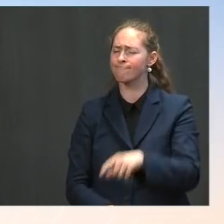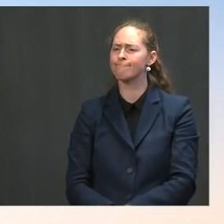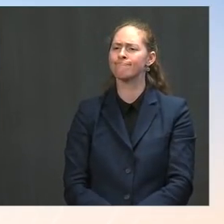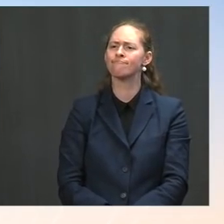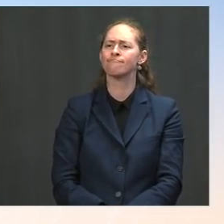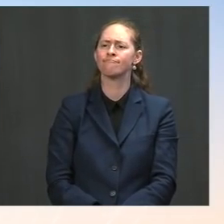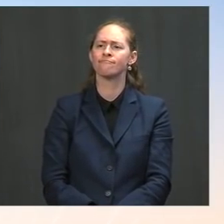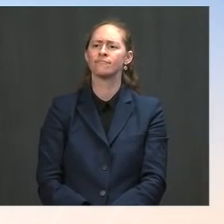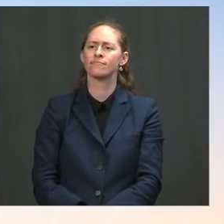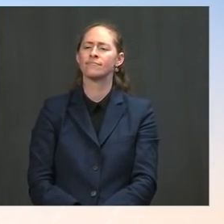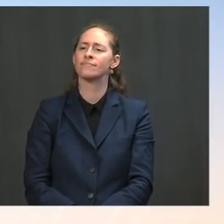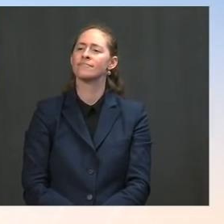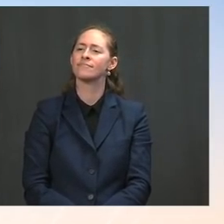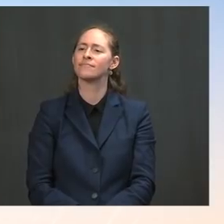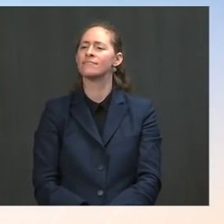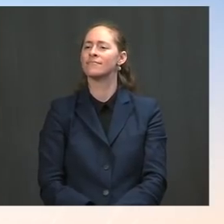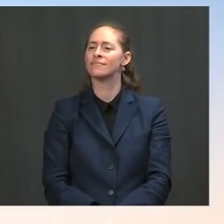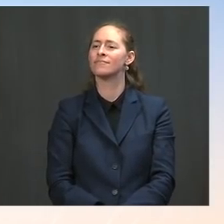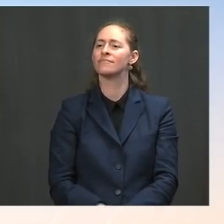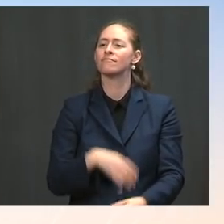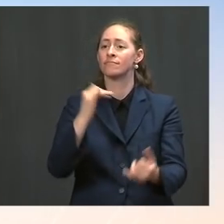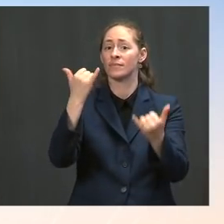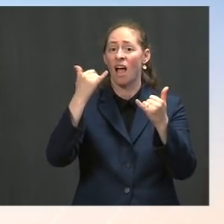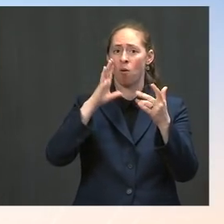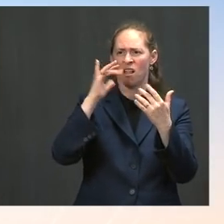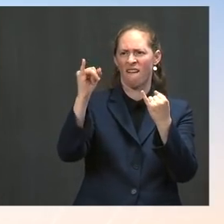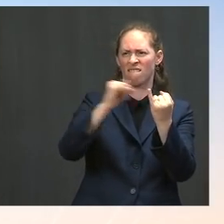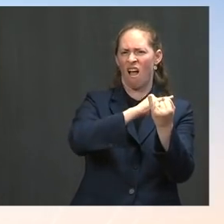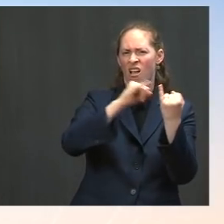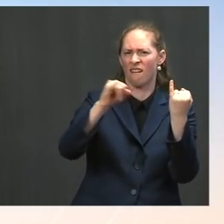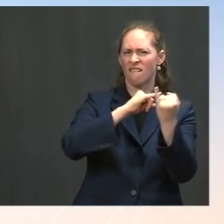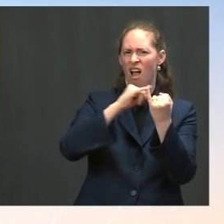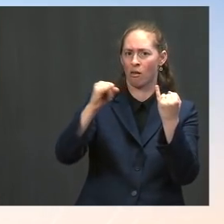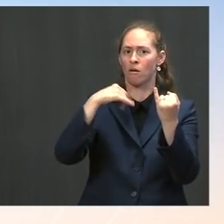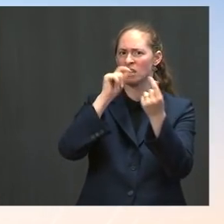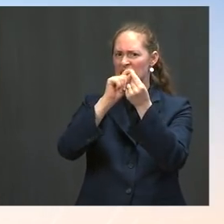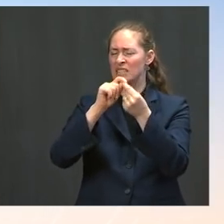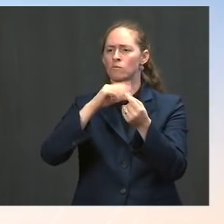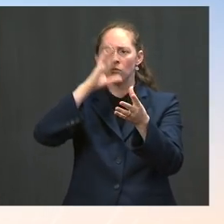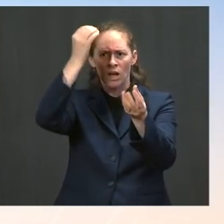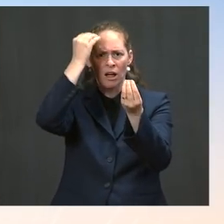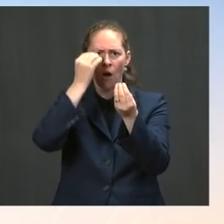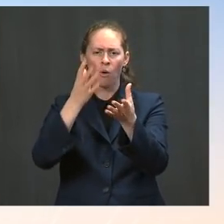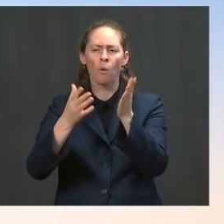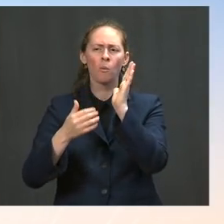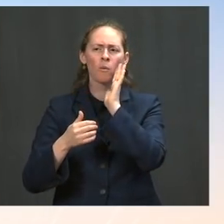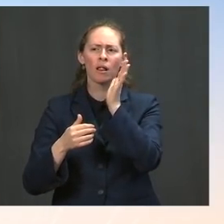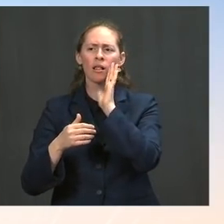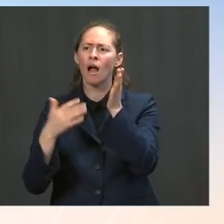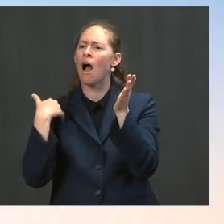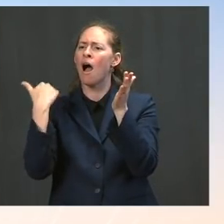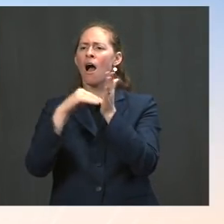we will provide that to all of you. I will restate, on elections, what I said last week -- is that it is vital for Haiti's leaders to come together,